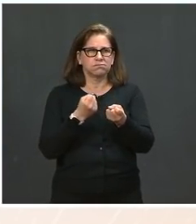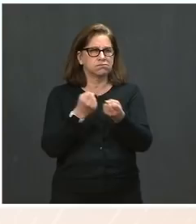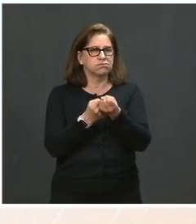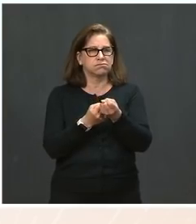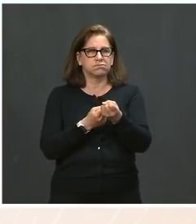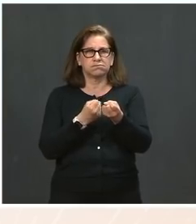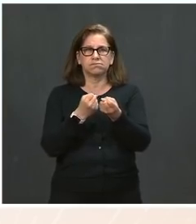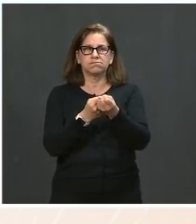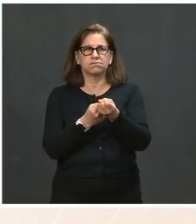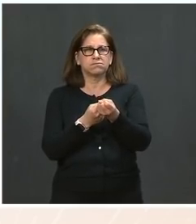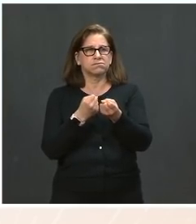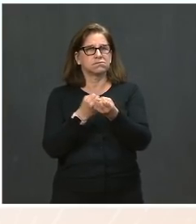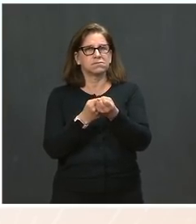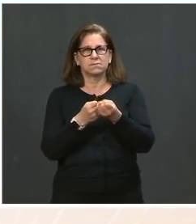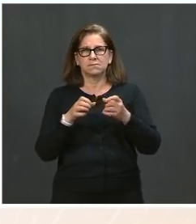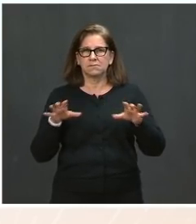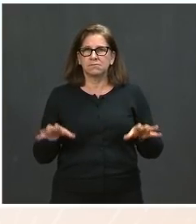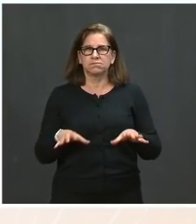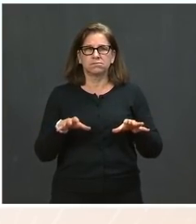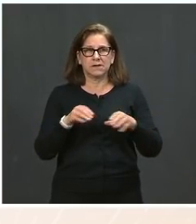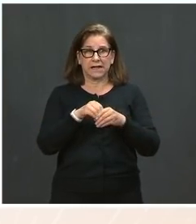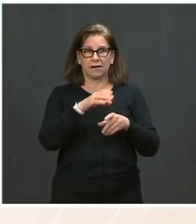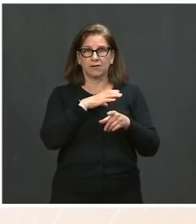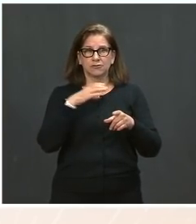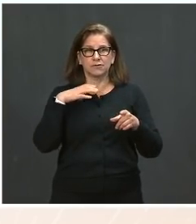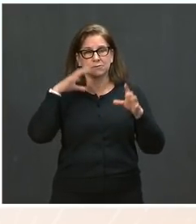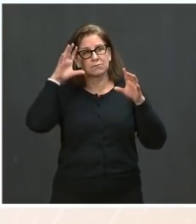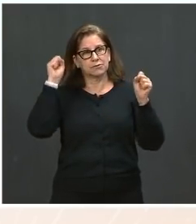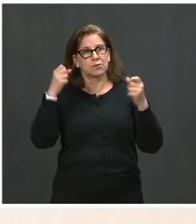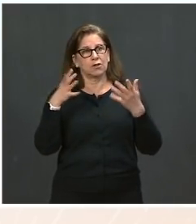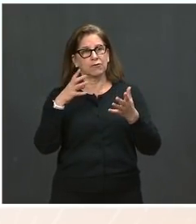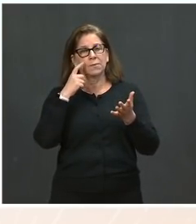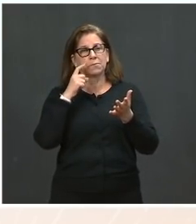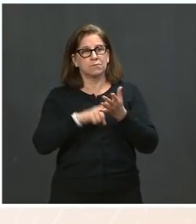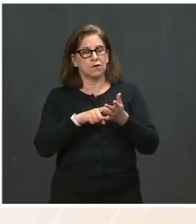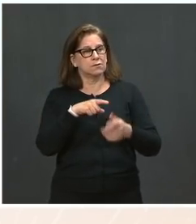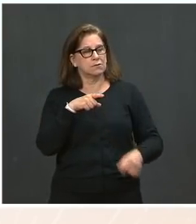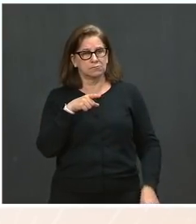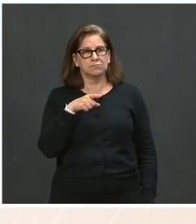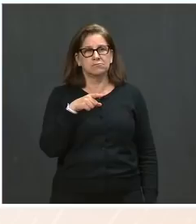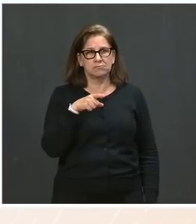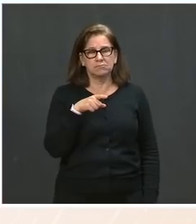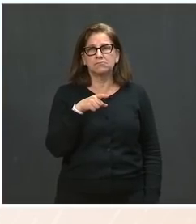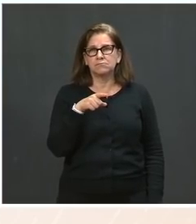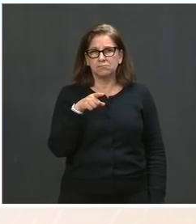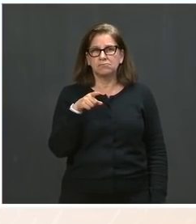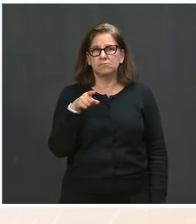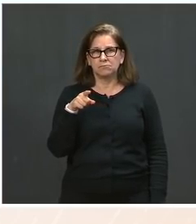He also recognizes that there are incredible roles to be played by many of the gun safety groups